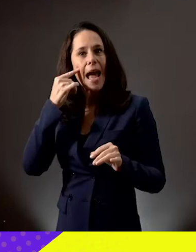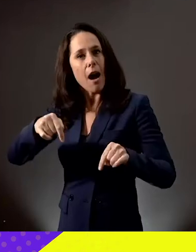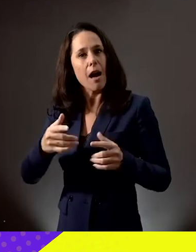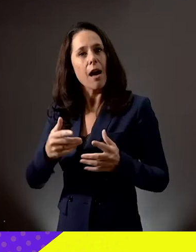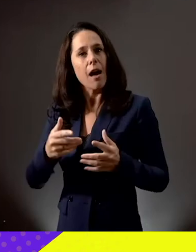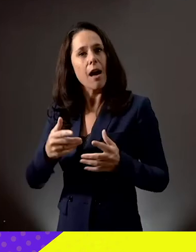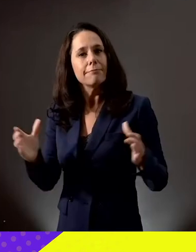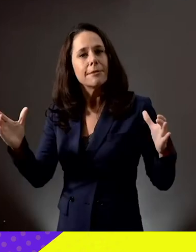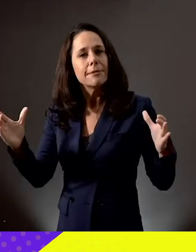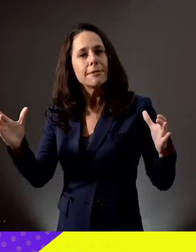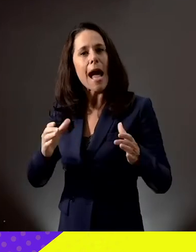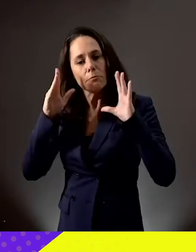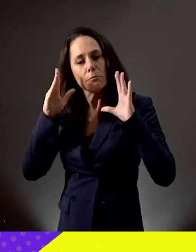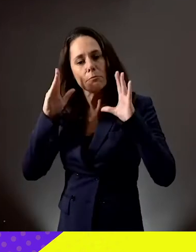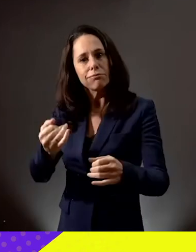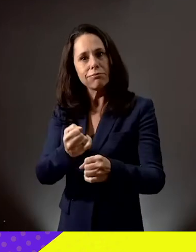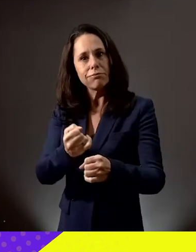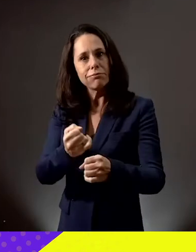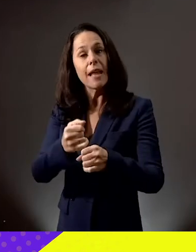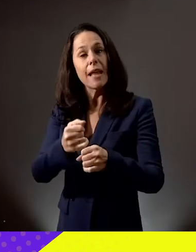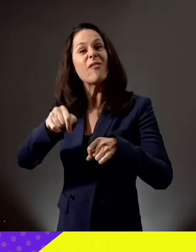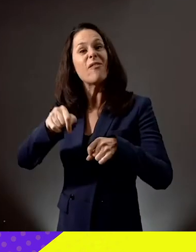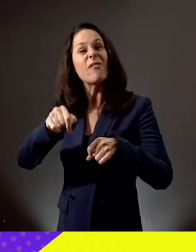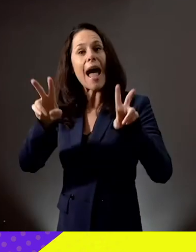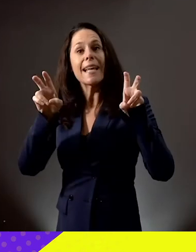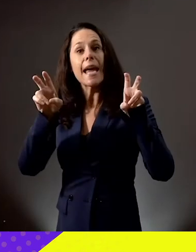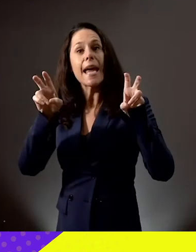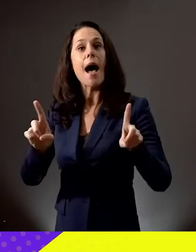The theme for today is: Being Yourself Works.